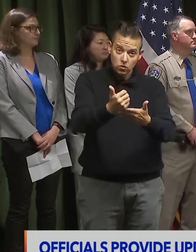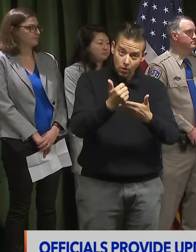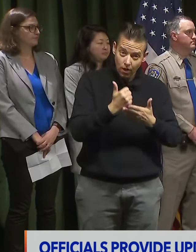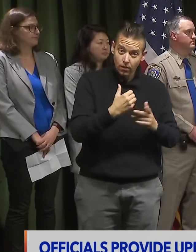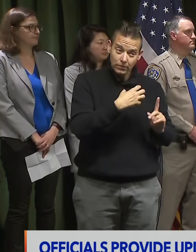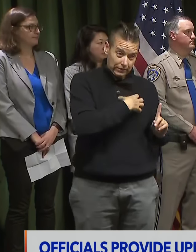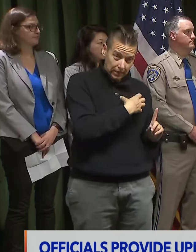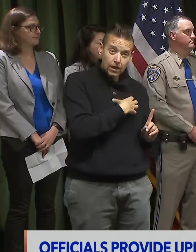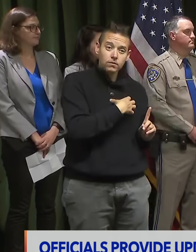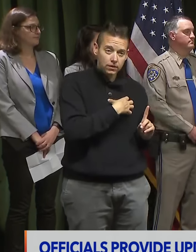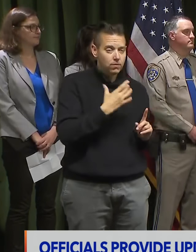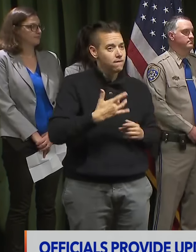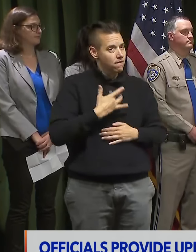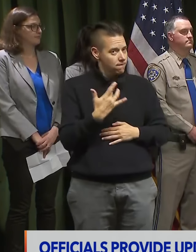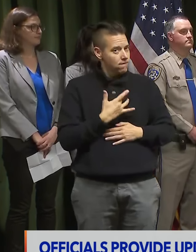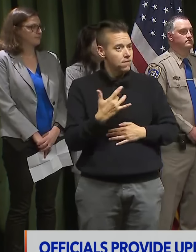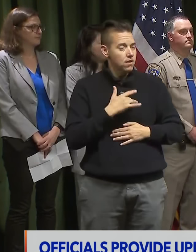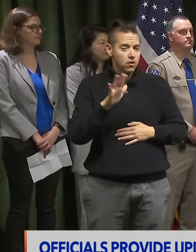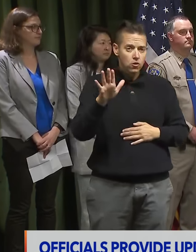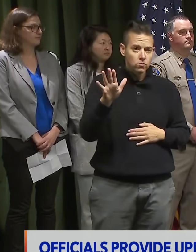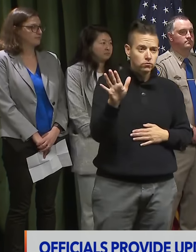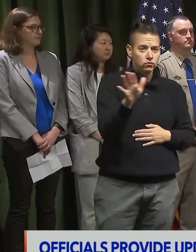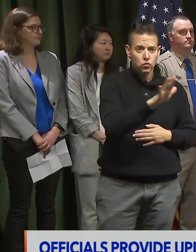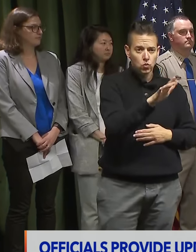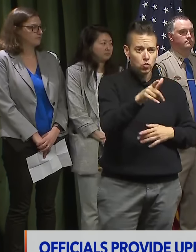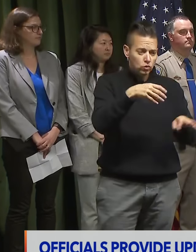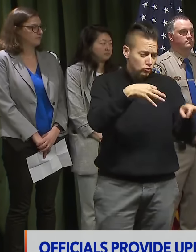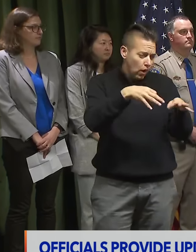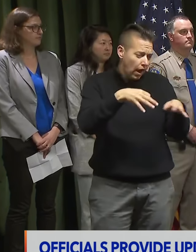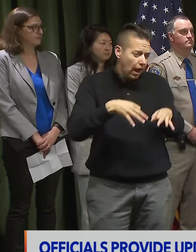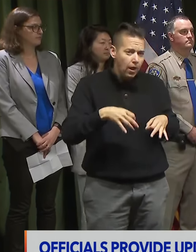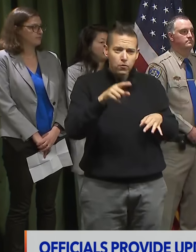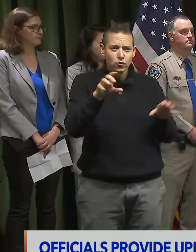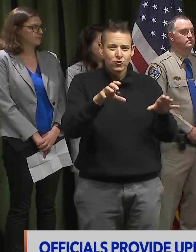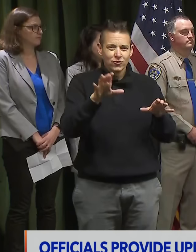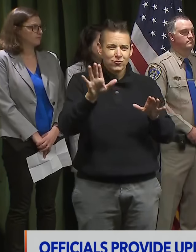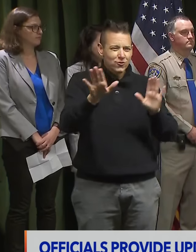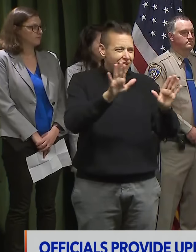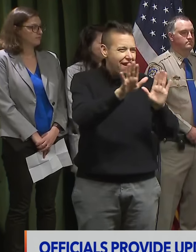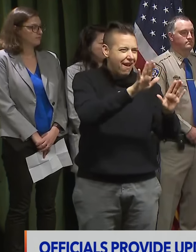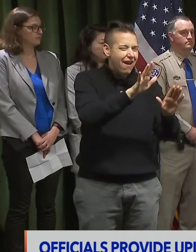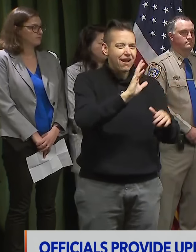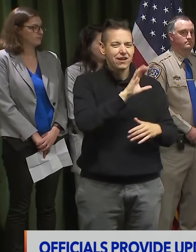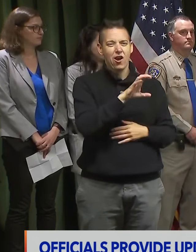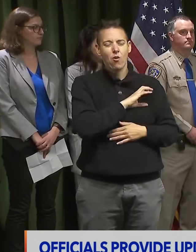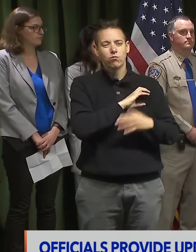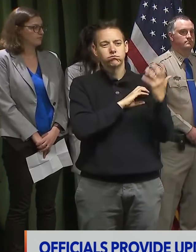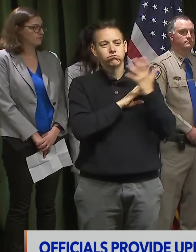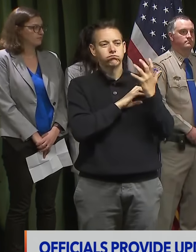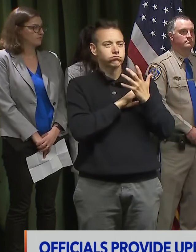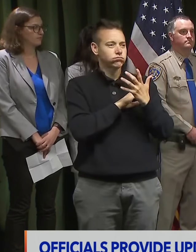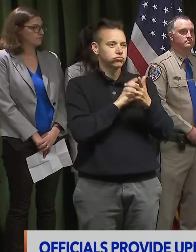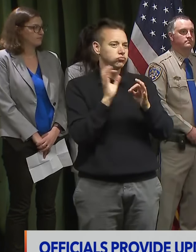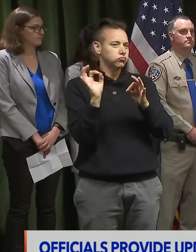THANK YOU. IN OUR EYES, YOUR HEROES. NOT ONLY DID YOU HELP